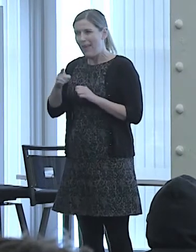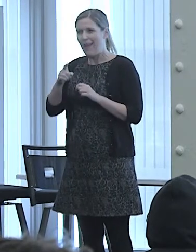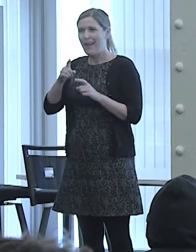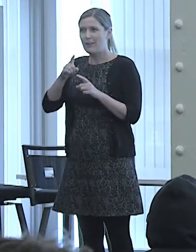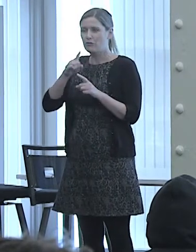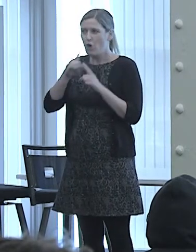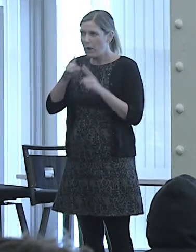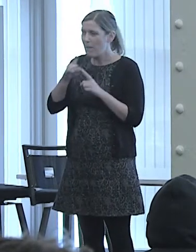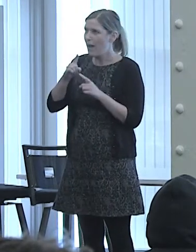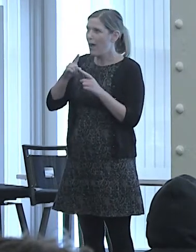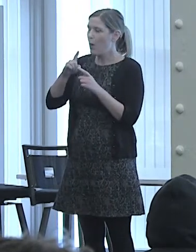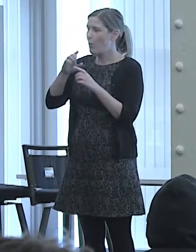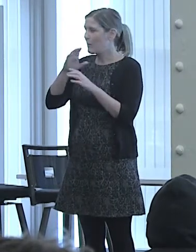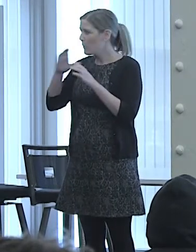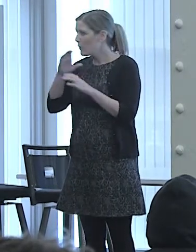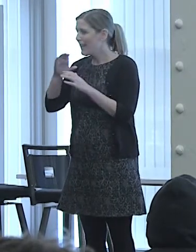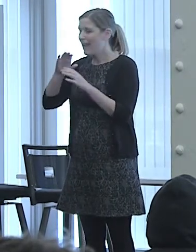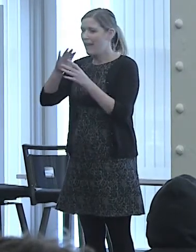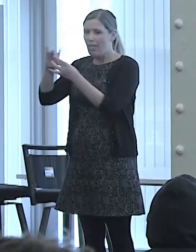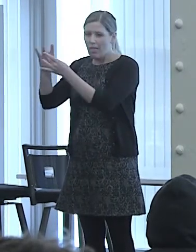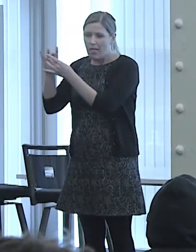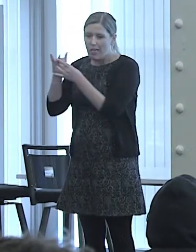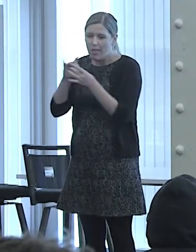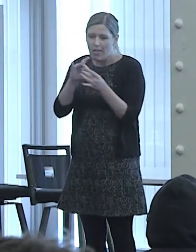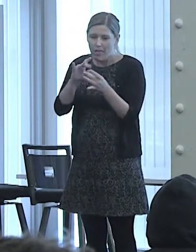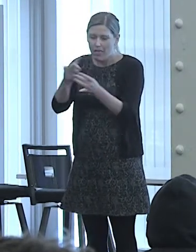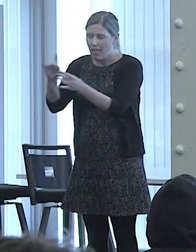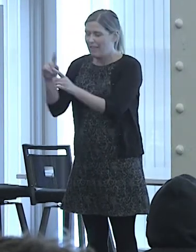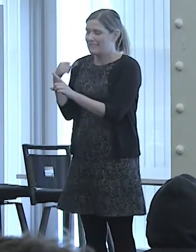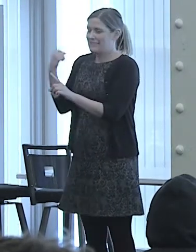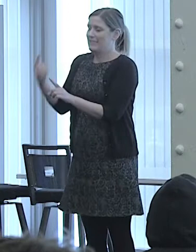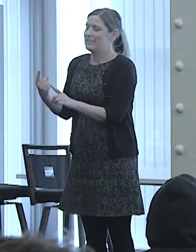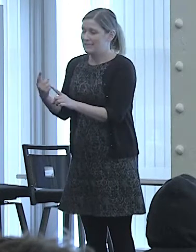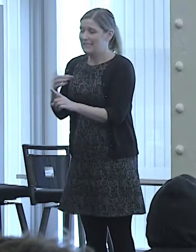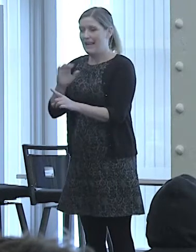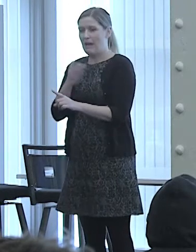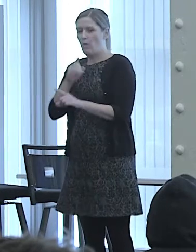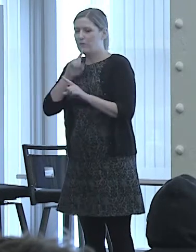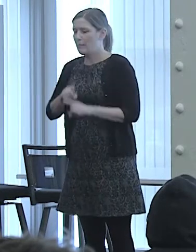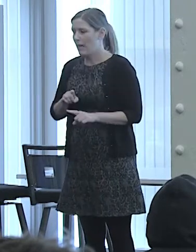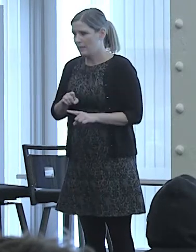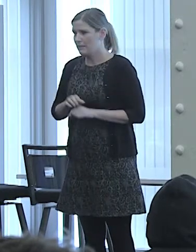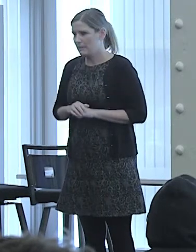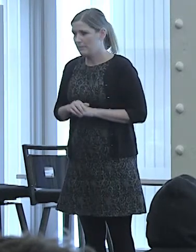understood and responded to since it has happened. Here's the rest of the story.